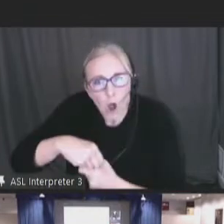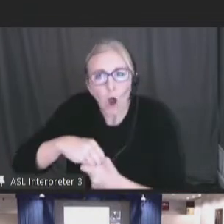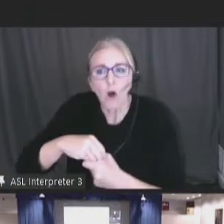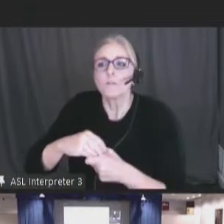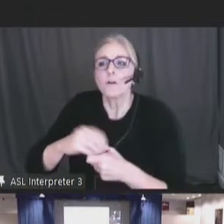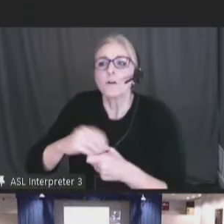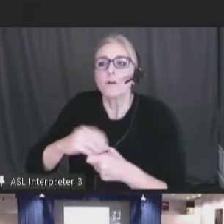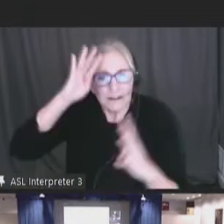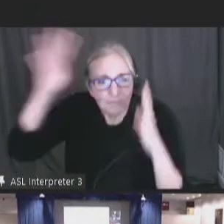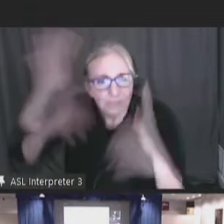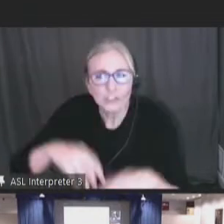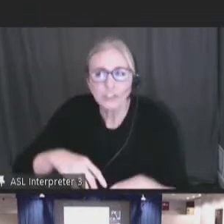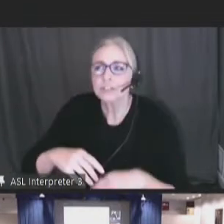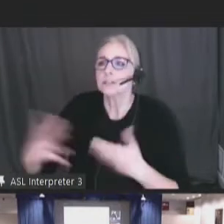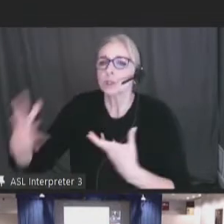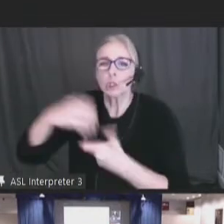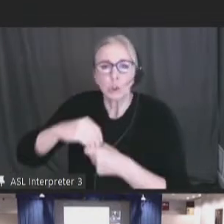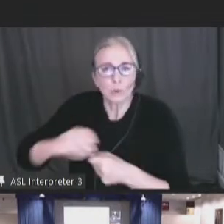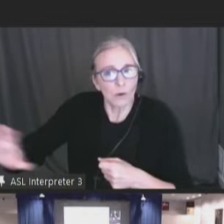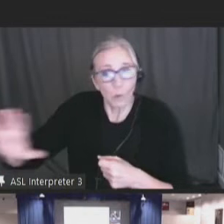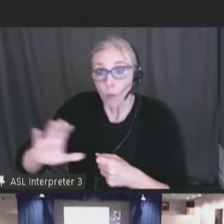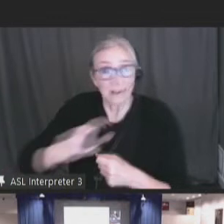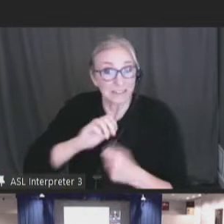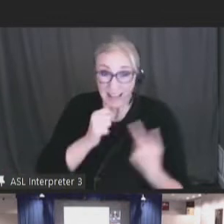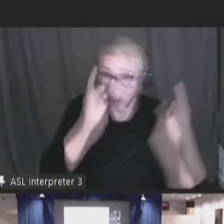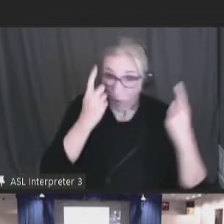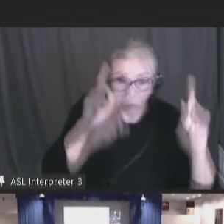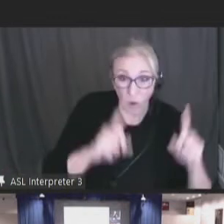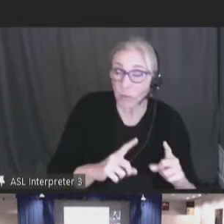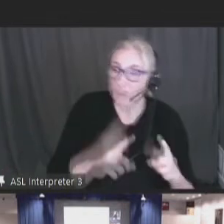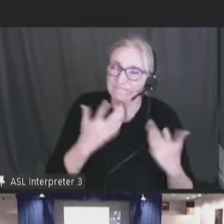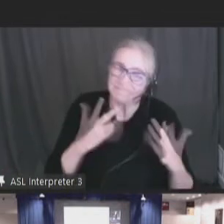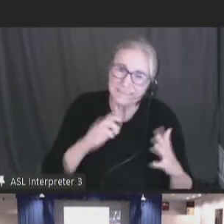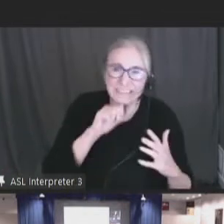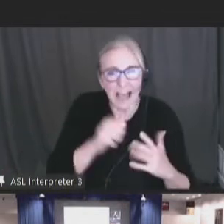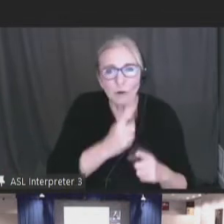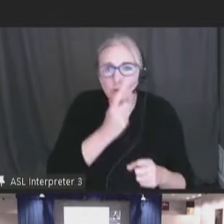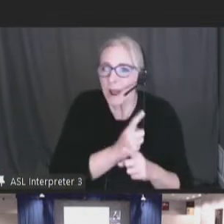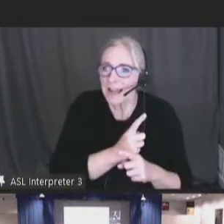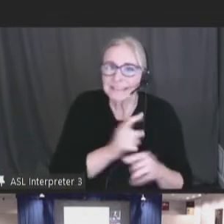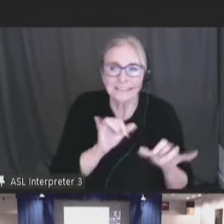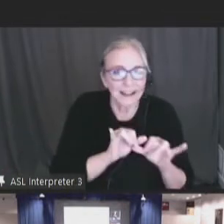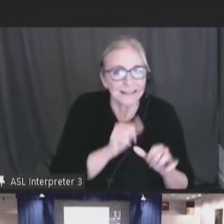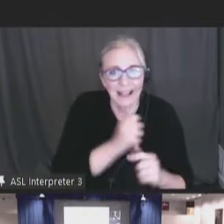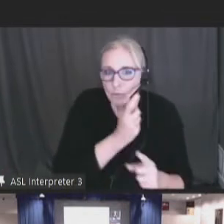lift up what did not work, or what may not have been scaled or funded due to lack of